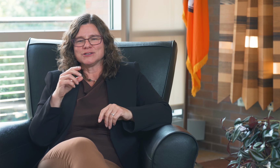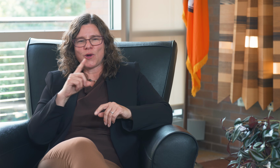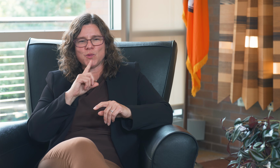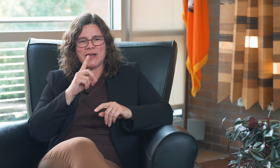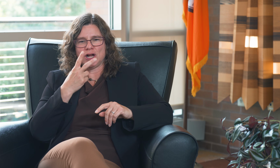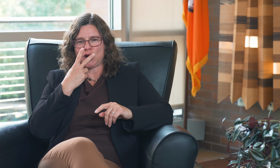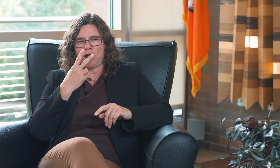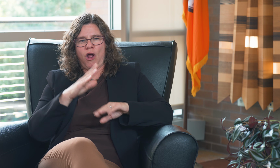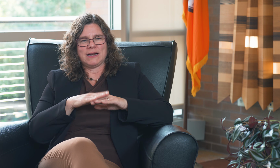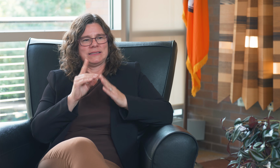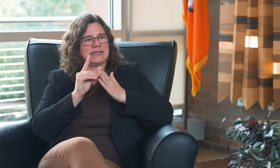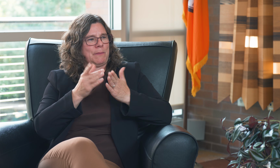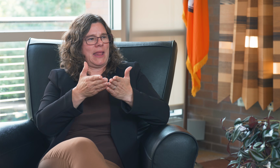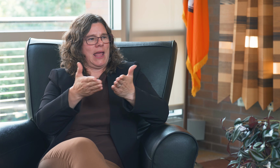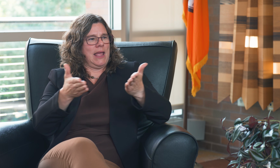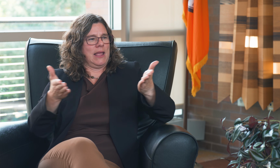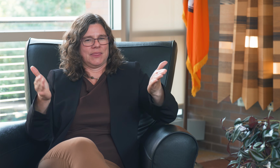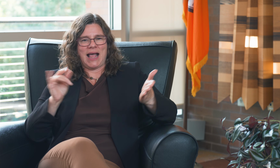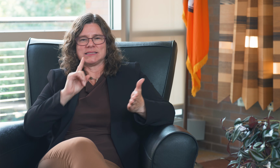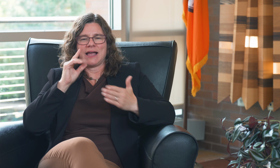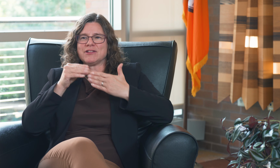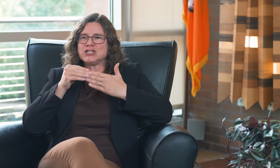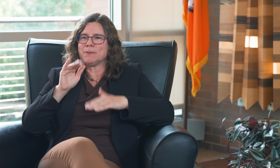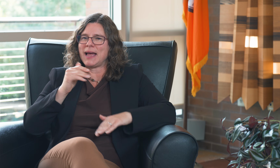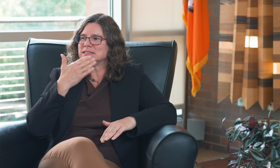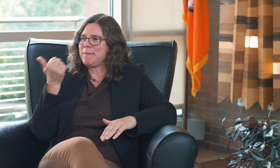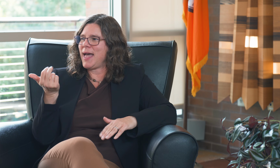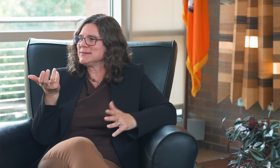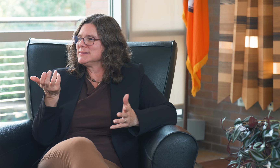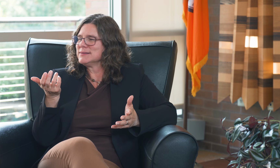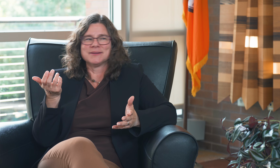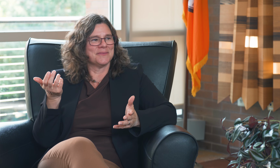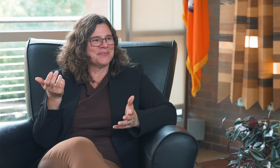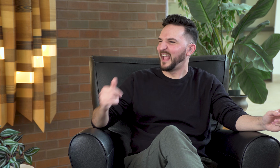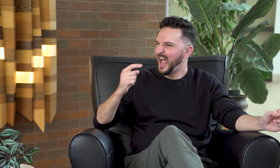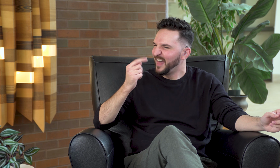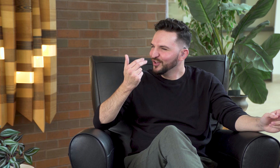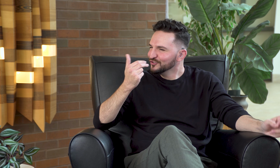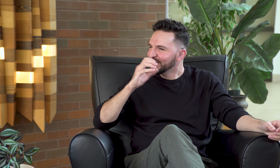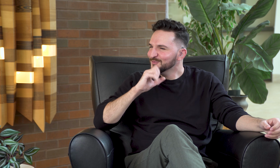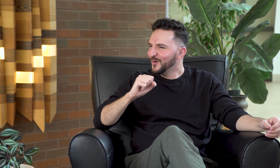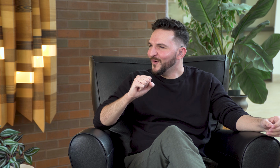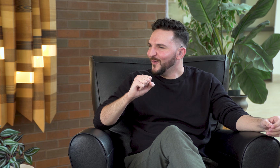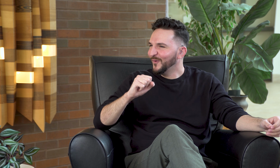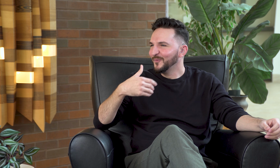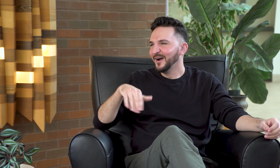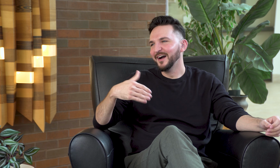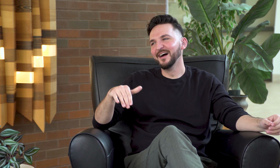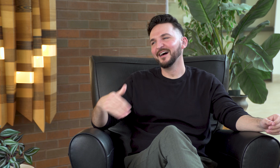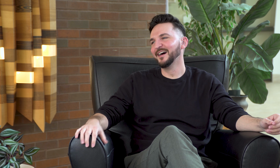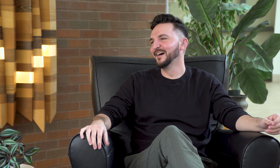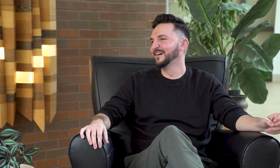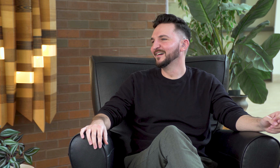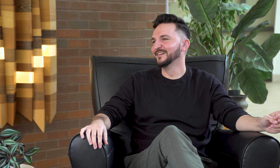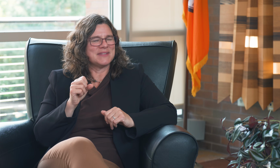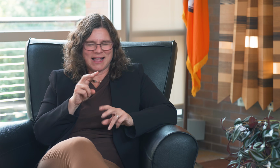And I remember seeing leadership on display. Deaf leadership at its best. At 13, wow!